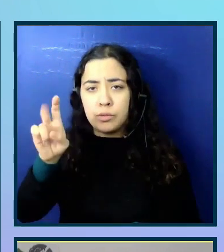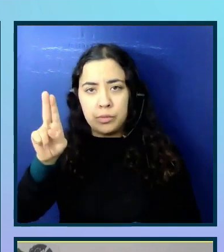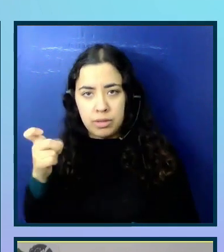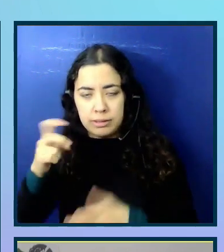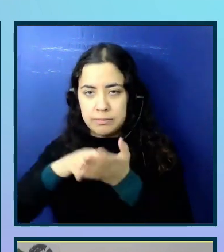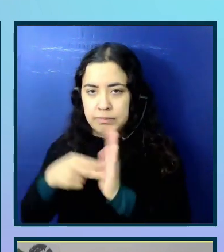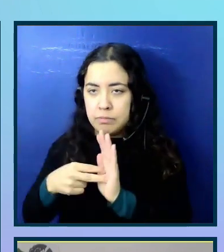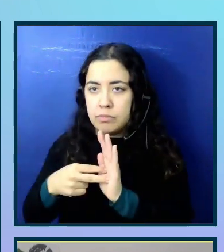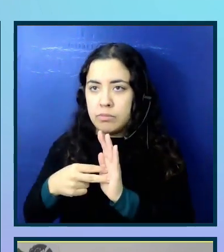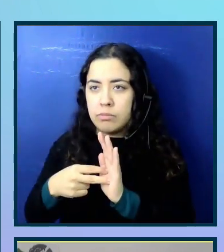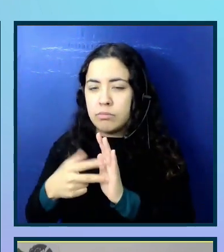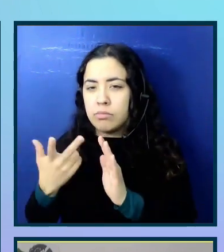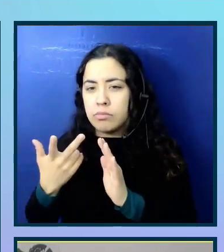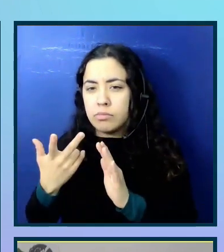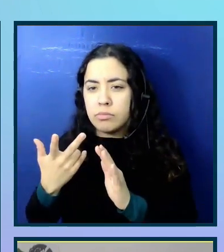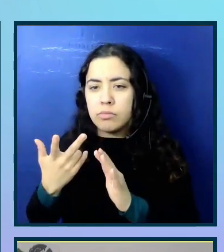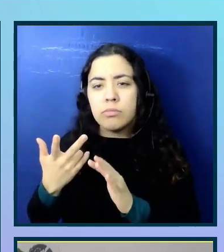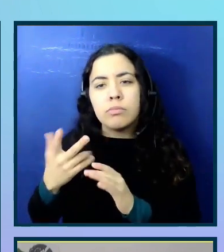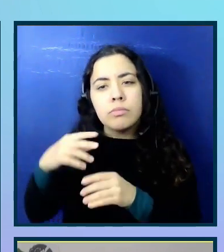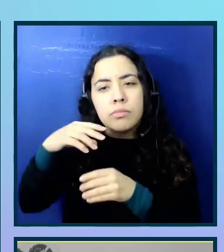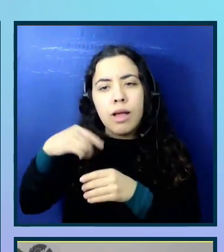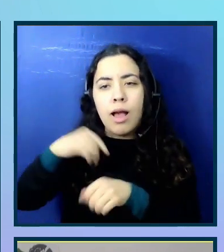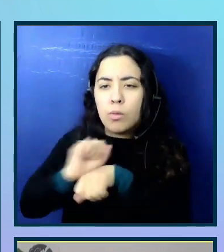by internal employees within the company.